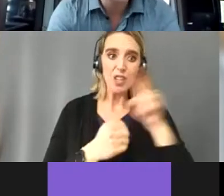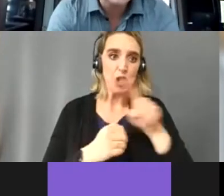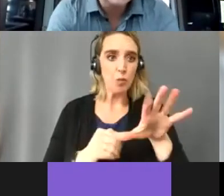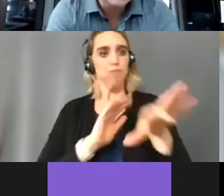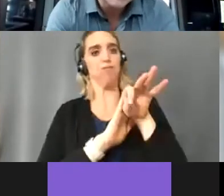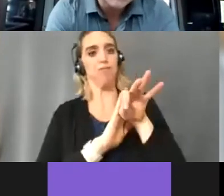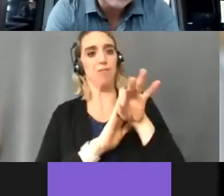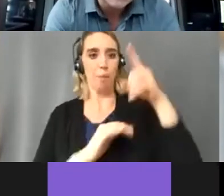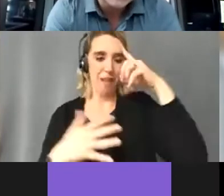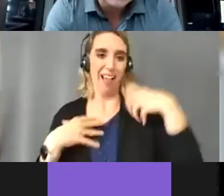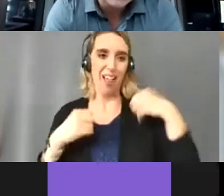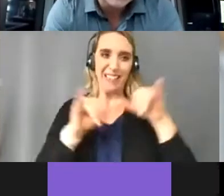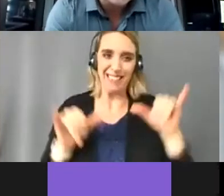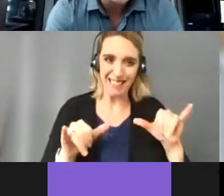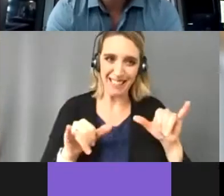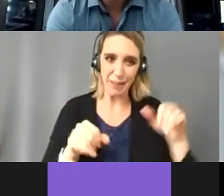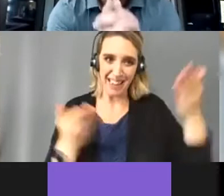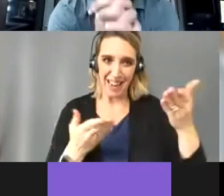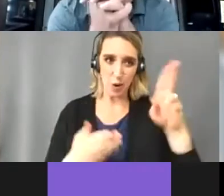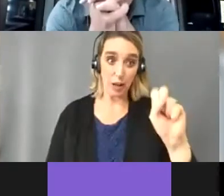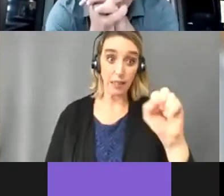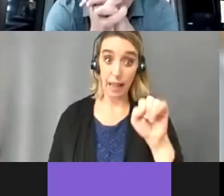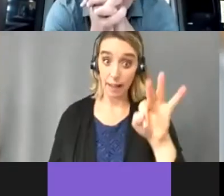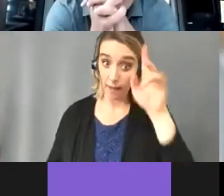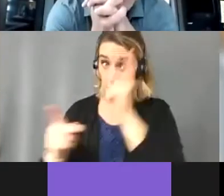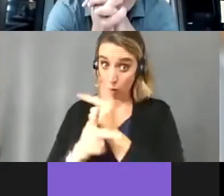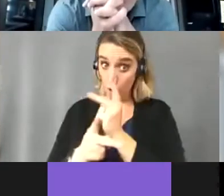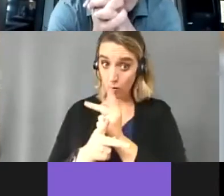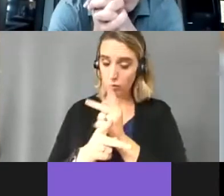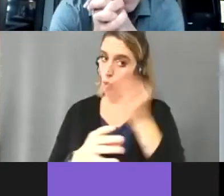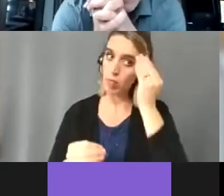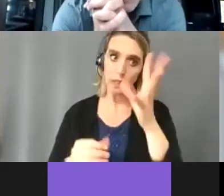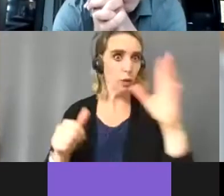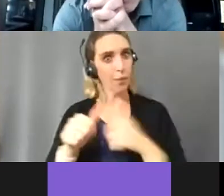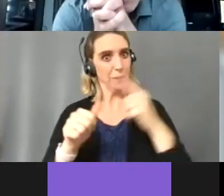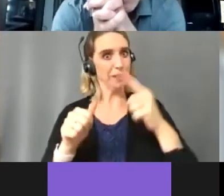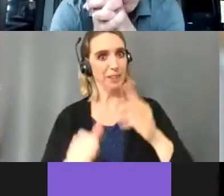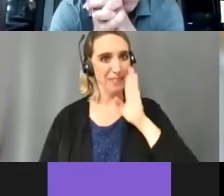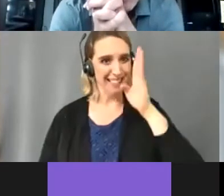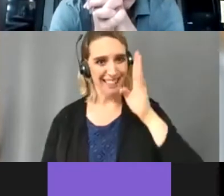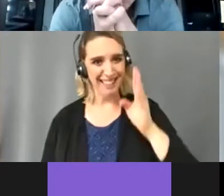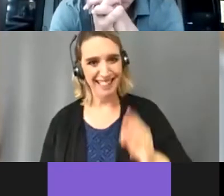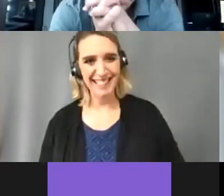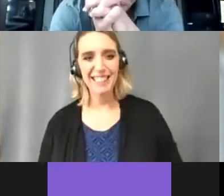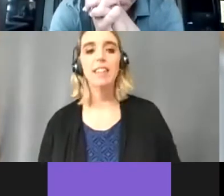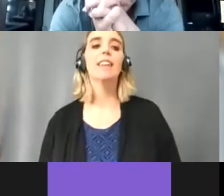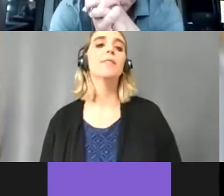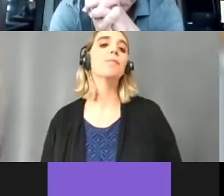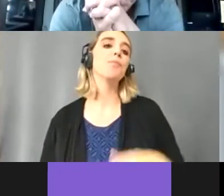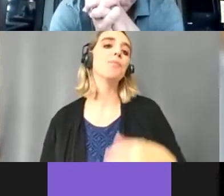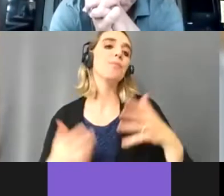If I figured that out you guys will be the first ones to know. What I do wanna share with you